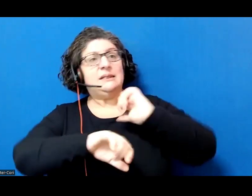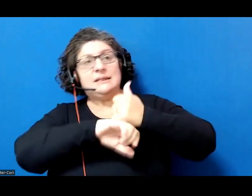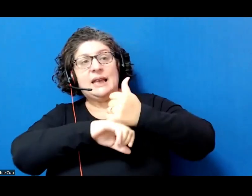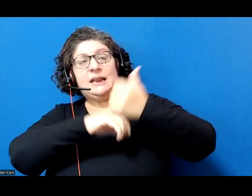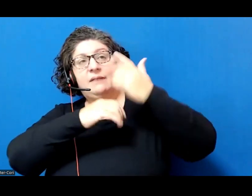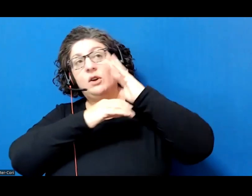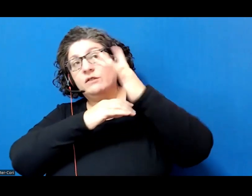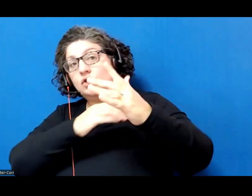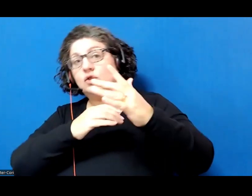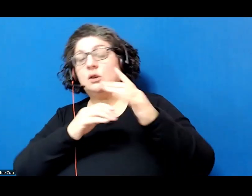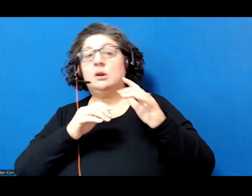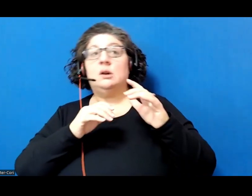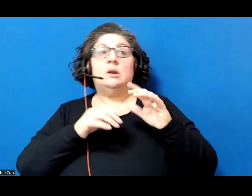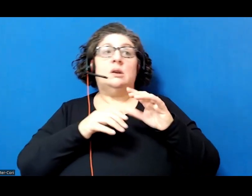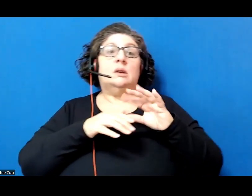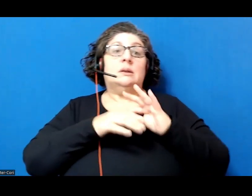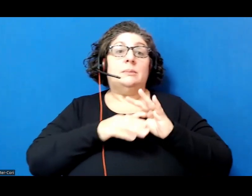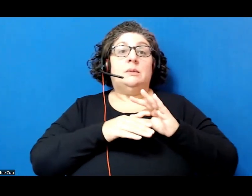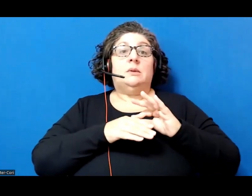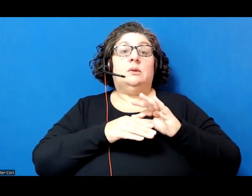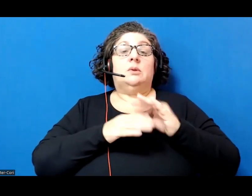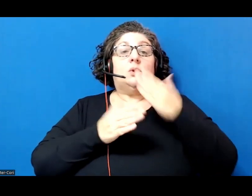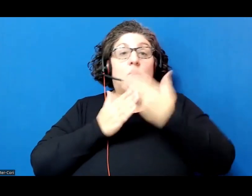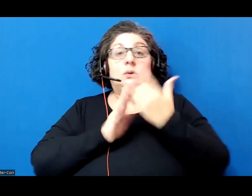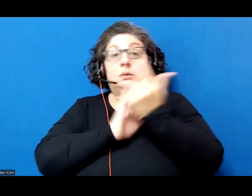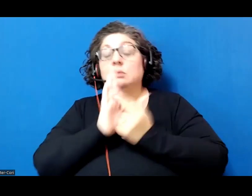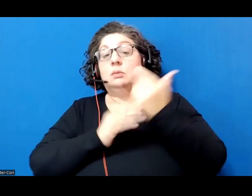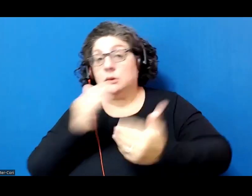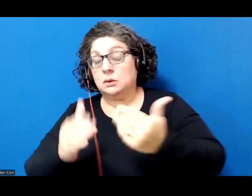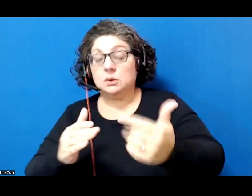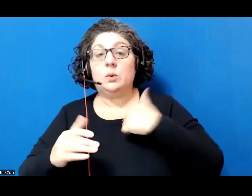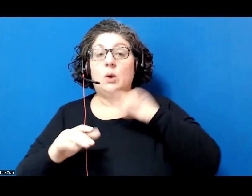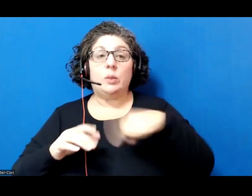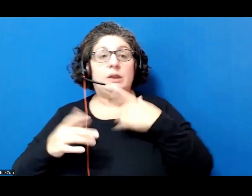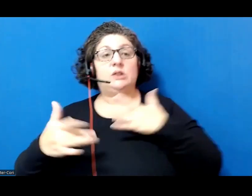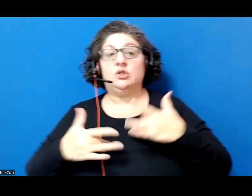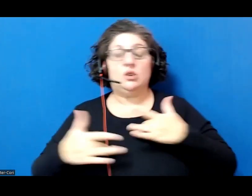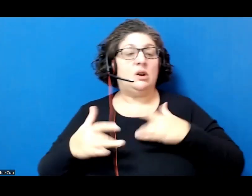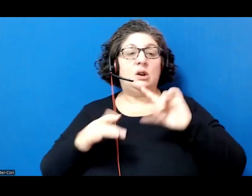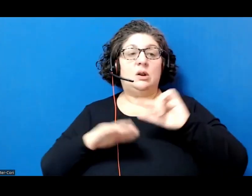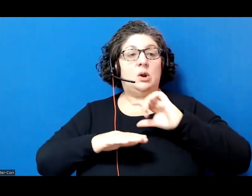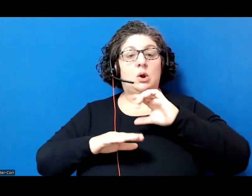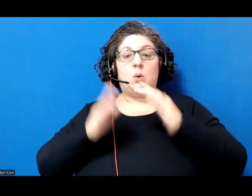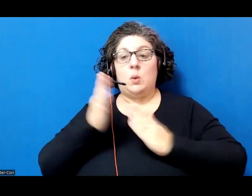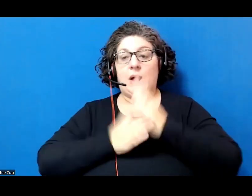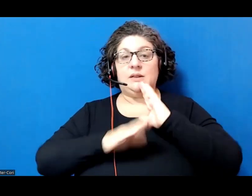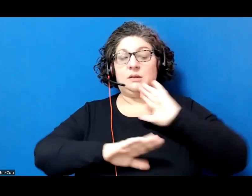Due Process basically said we're only concerned with unenumerated rounds and ground in our history and tradition.